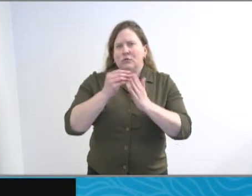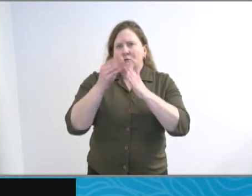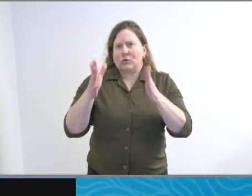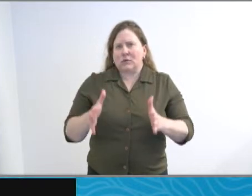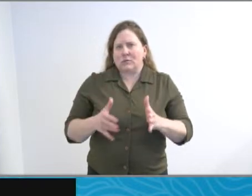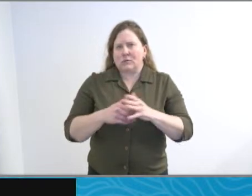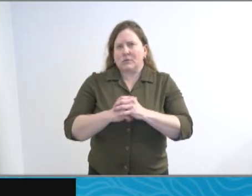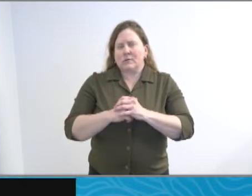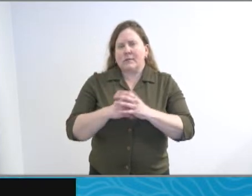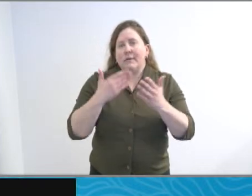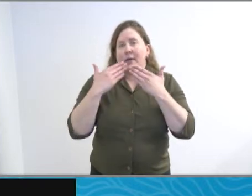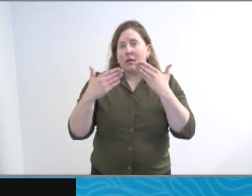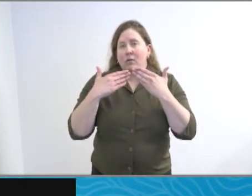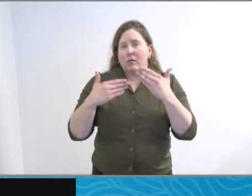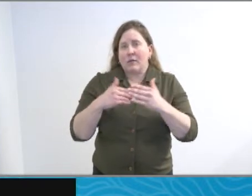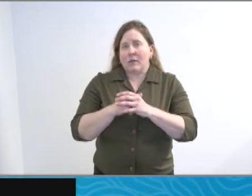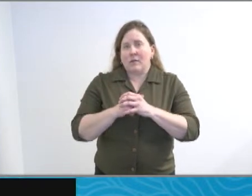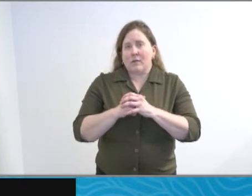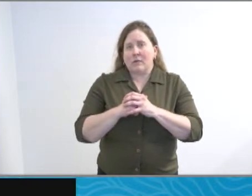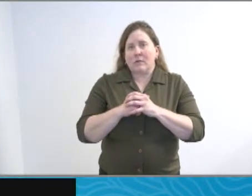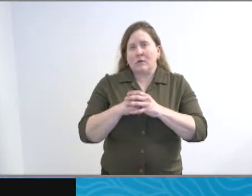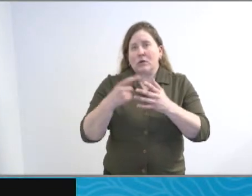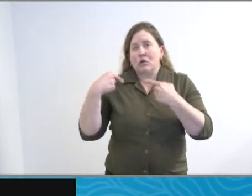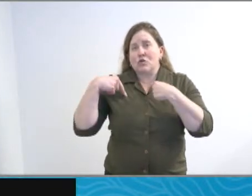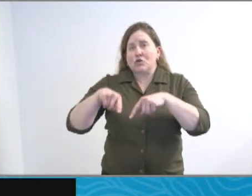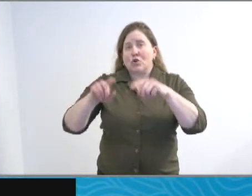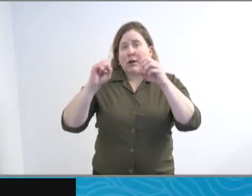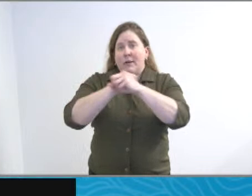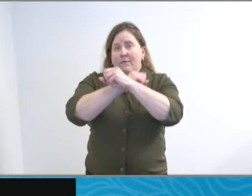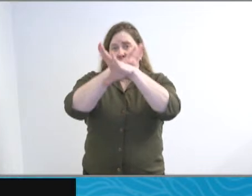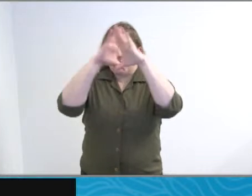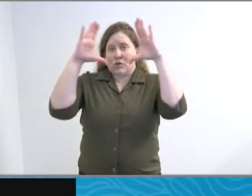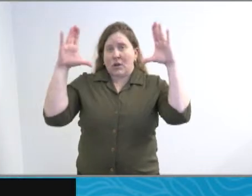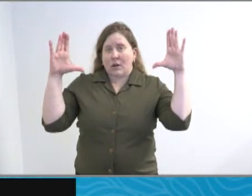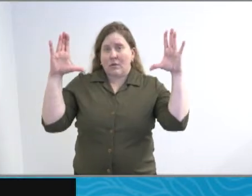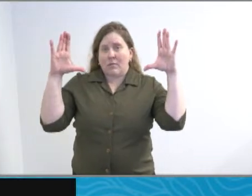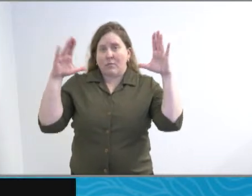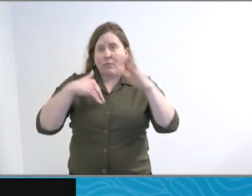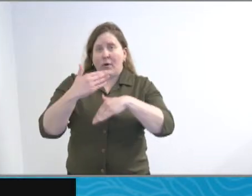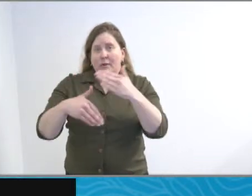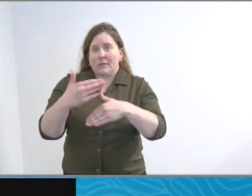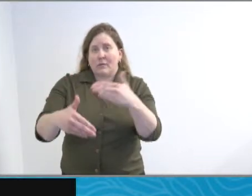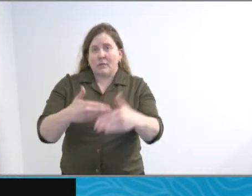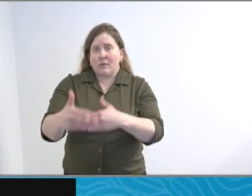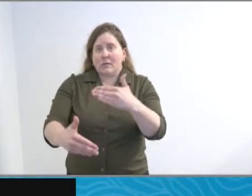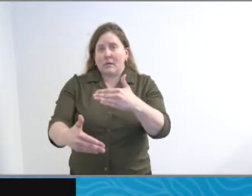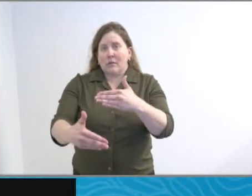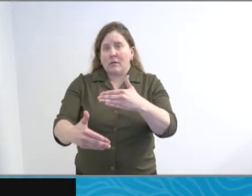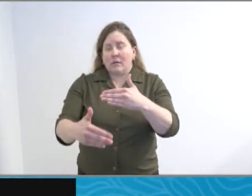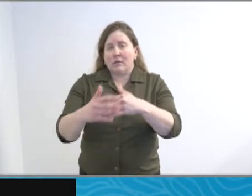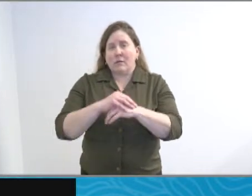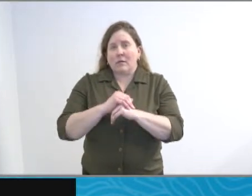Thank you, and during the visioning process, what was some of the feedback that during this year,